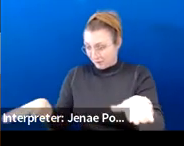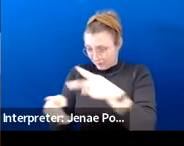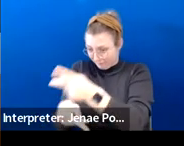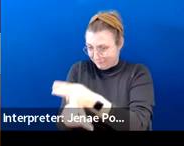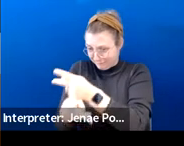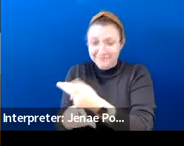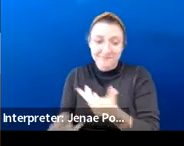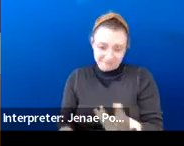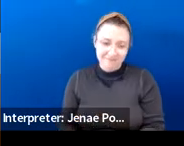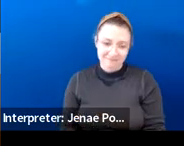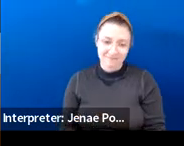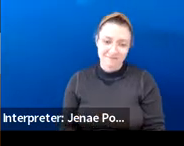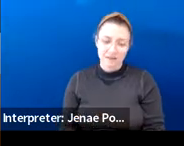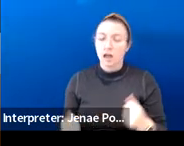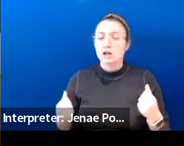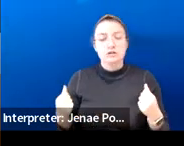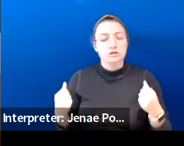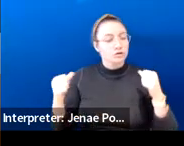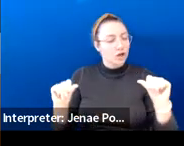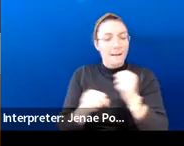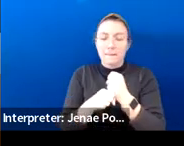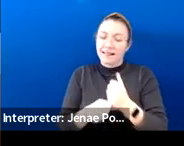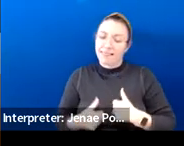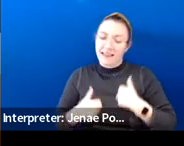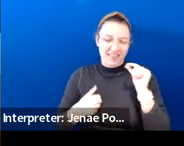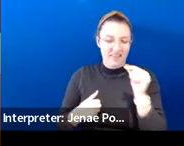It's really just trying to make people's lives a little bit better the best way that we can.